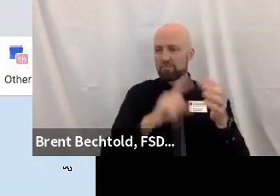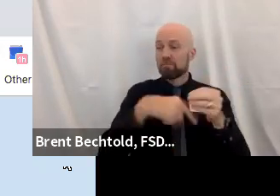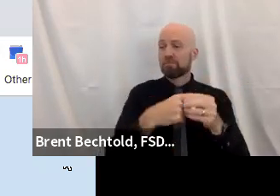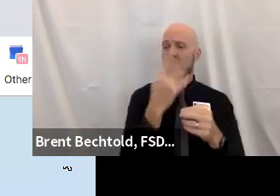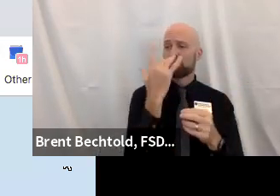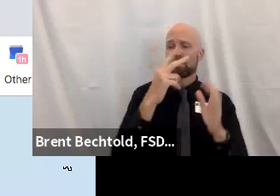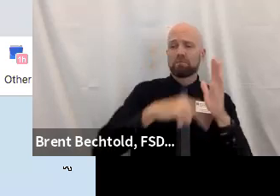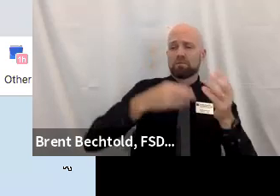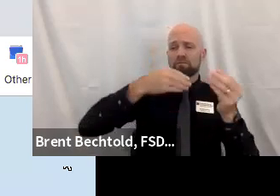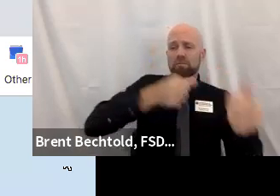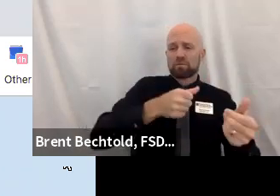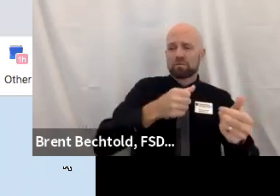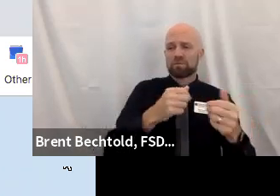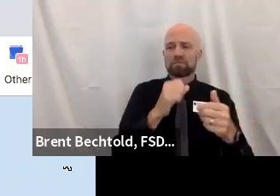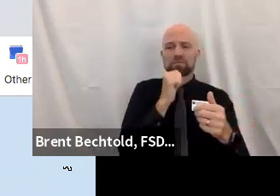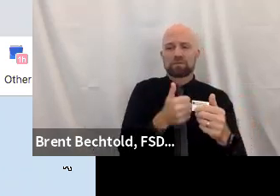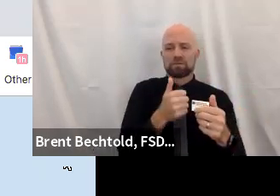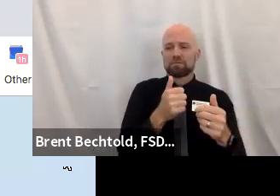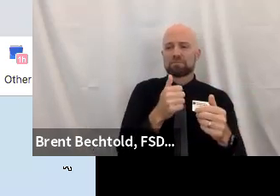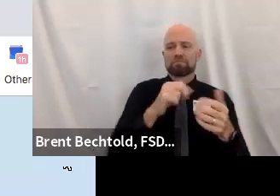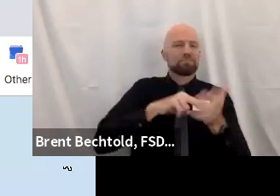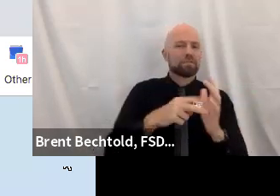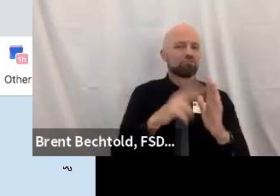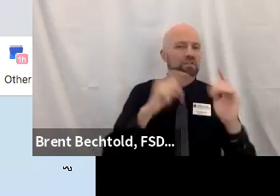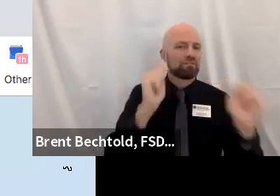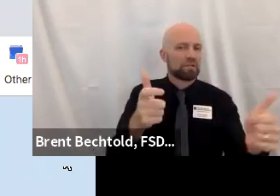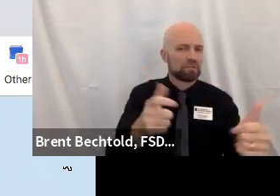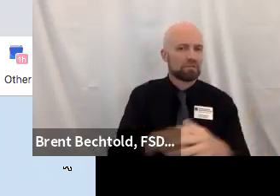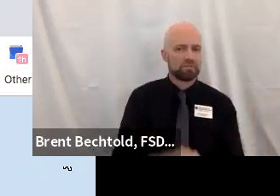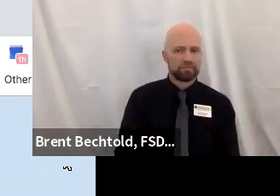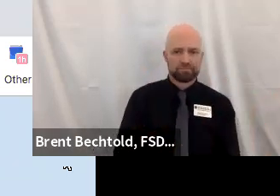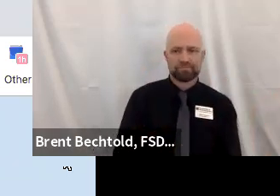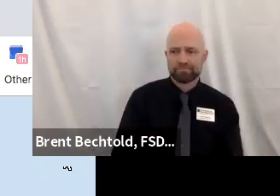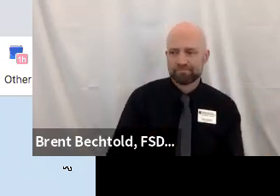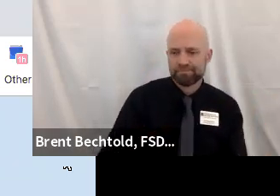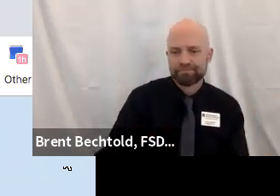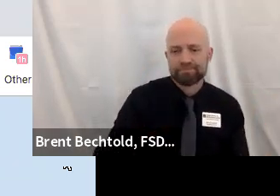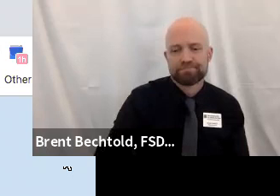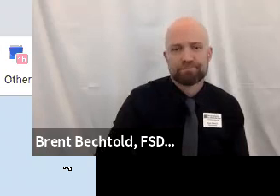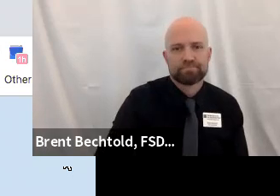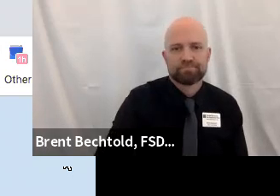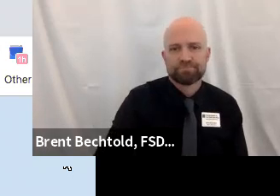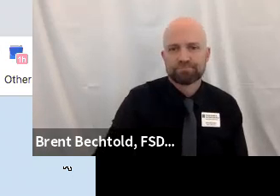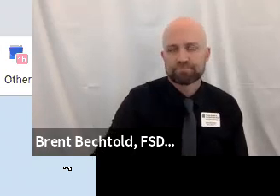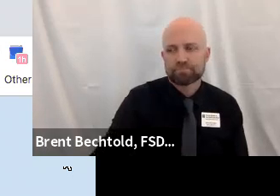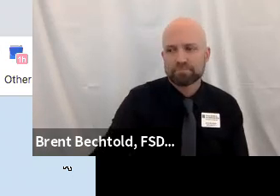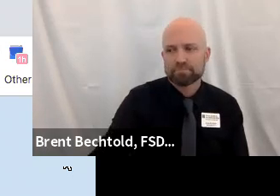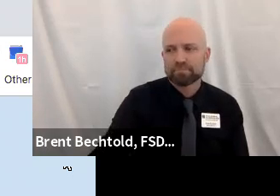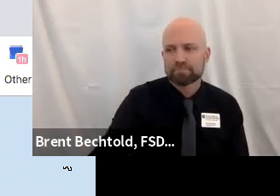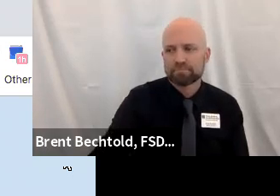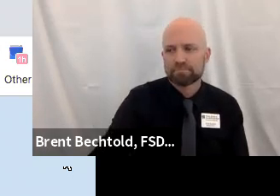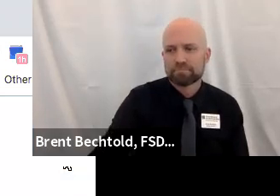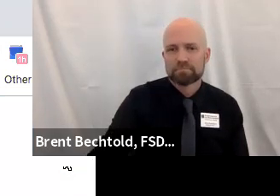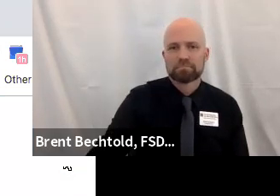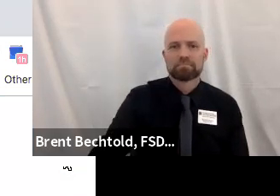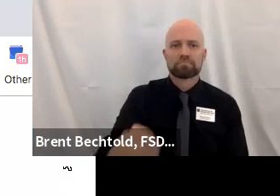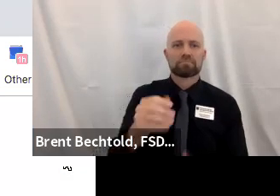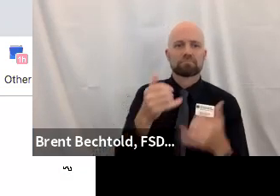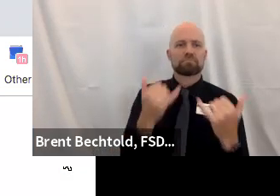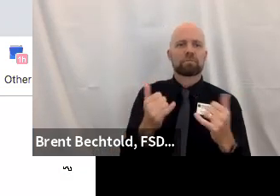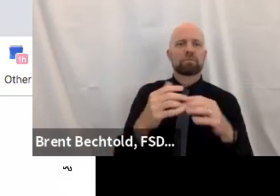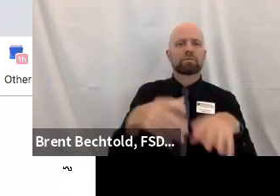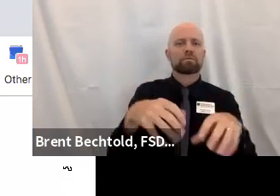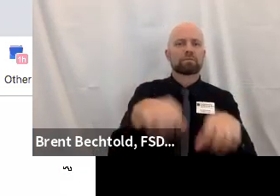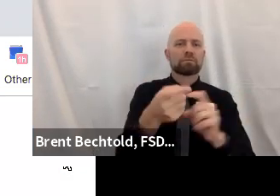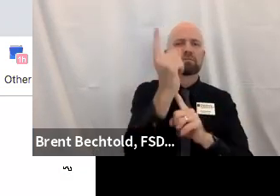on why with reading fluency doesn't only mean reading speed or reading quickly.